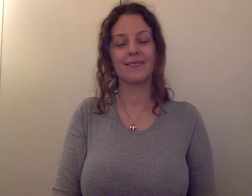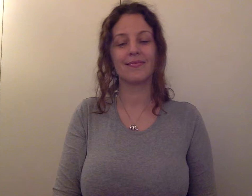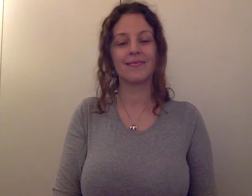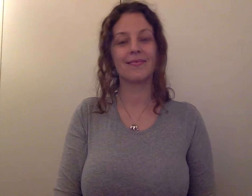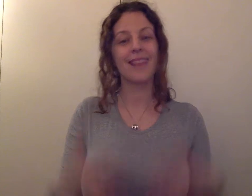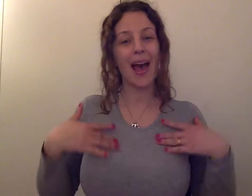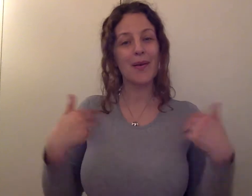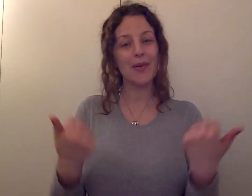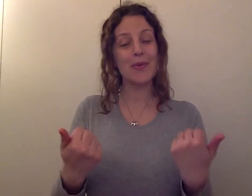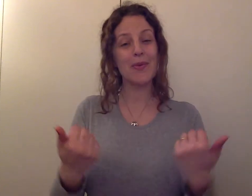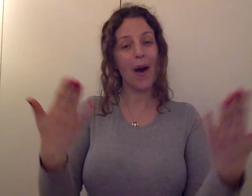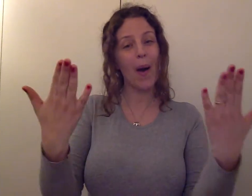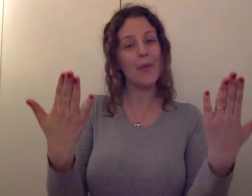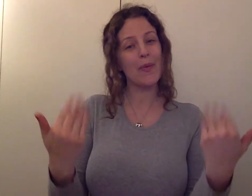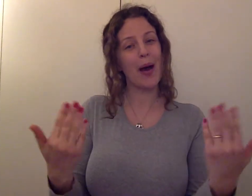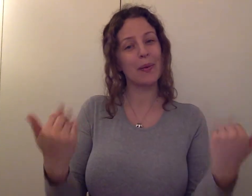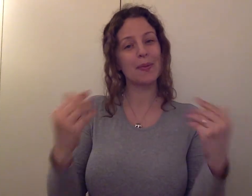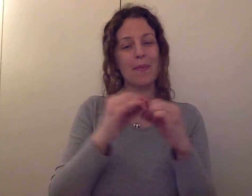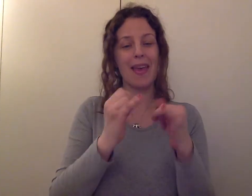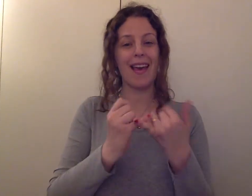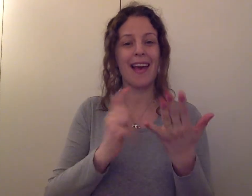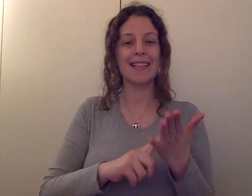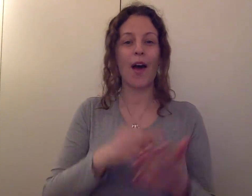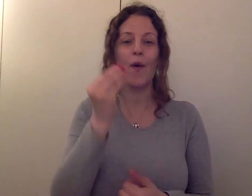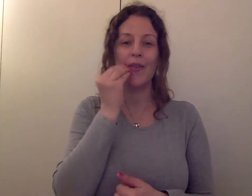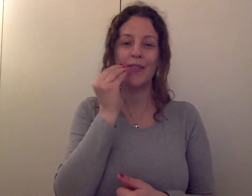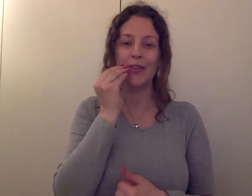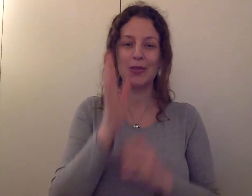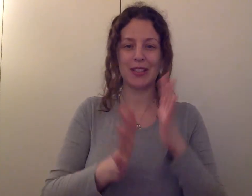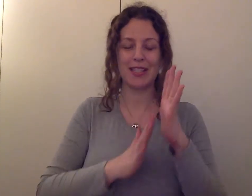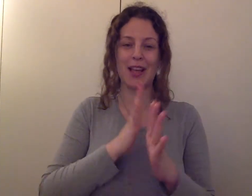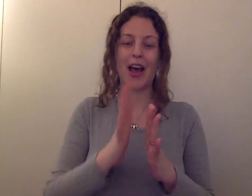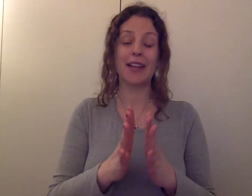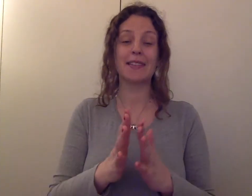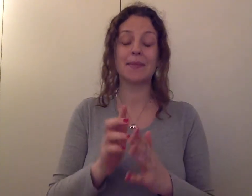Hello how are you? Welcome to BSL food signs.